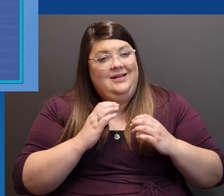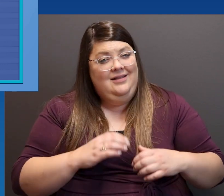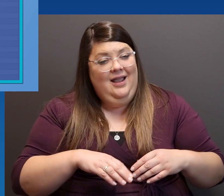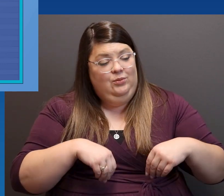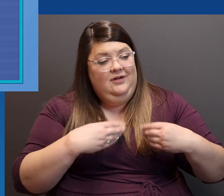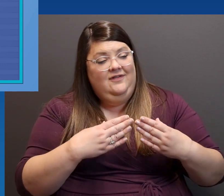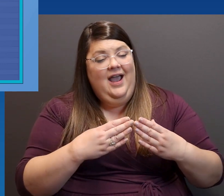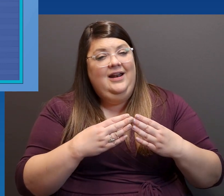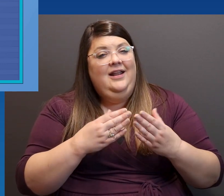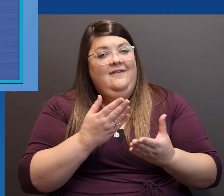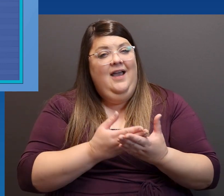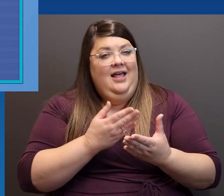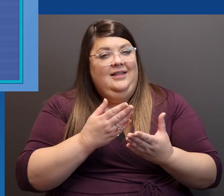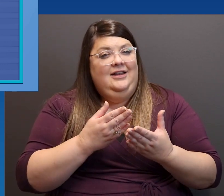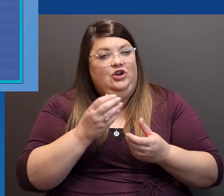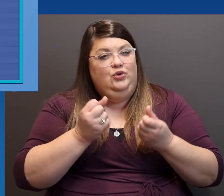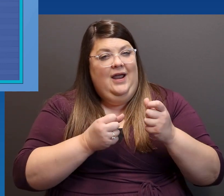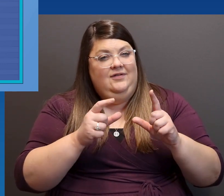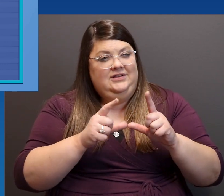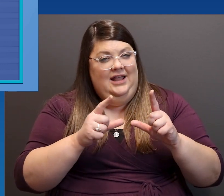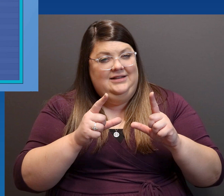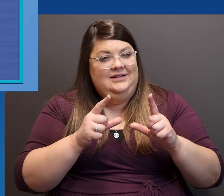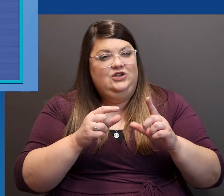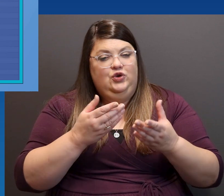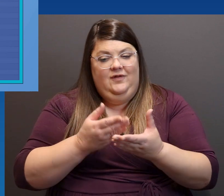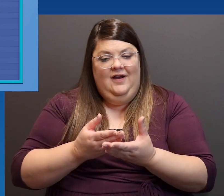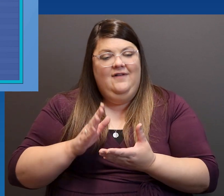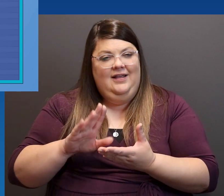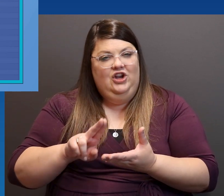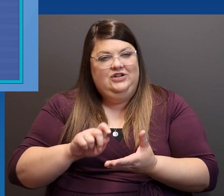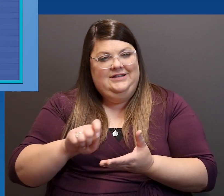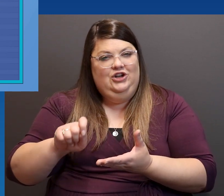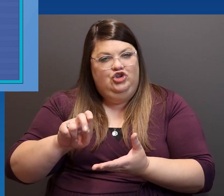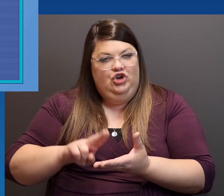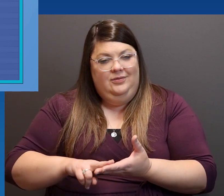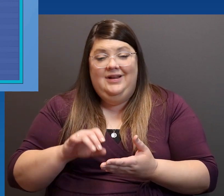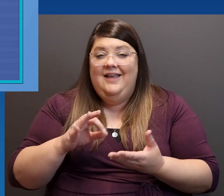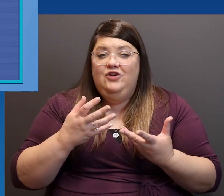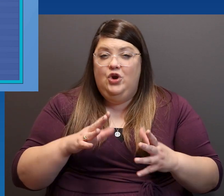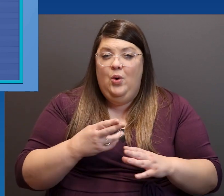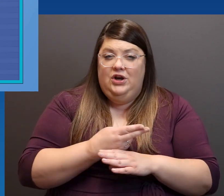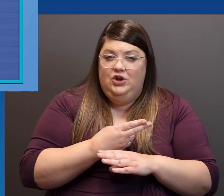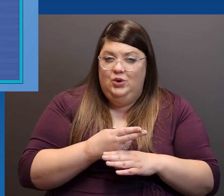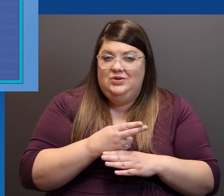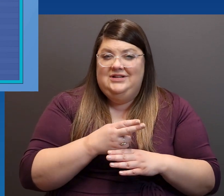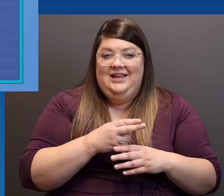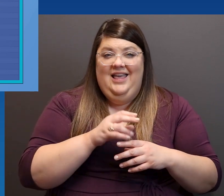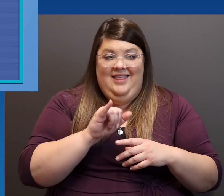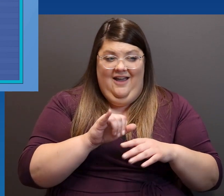to verify their legal signature. If you don't want to use the DES Sign-In/Sign-Out form,